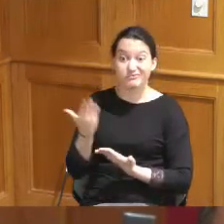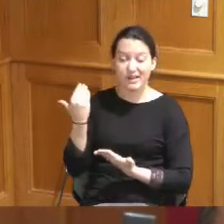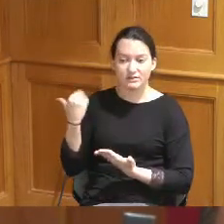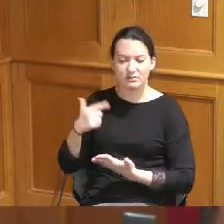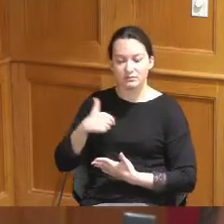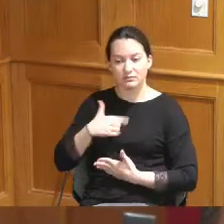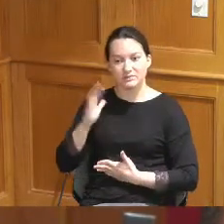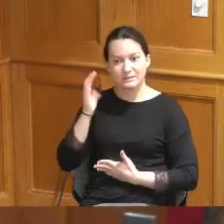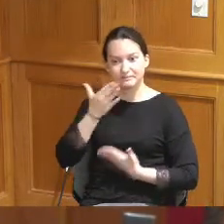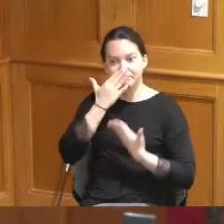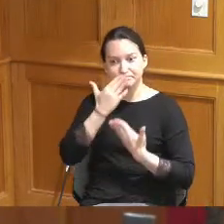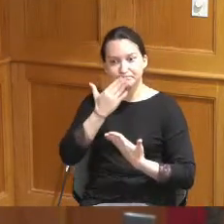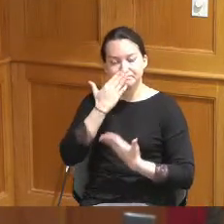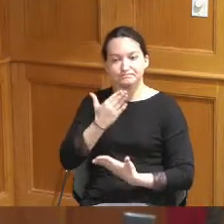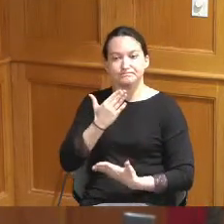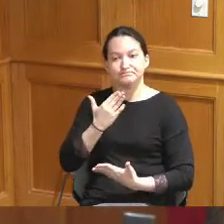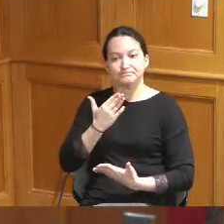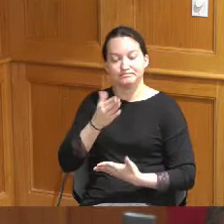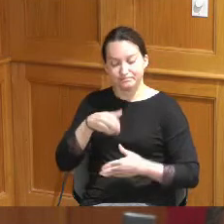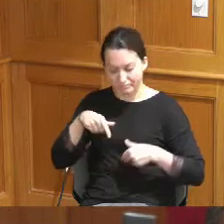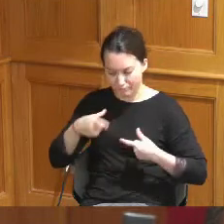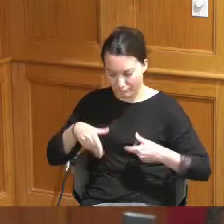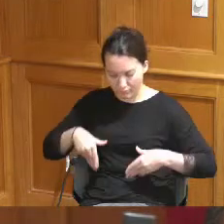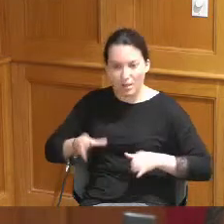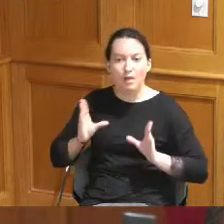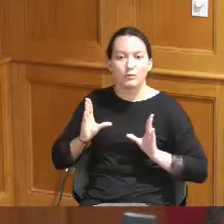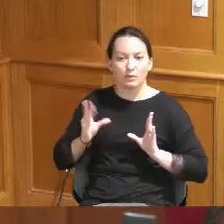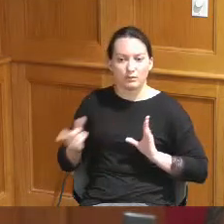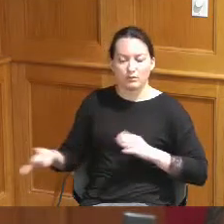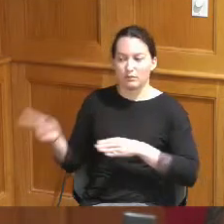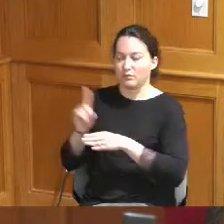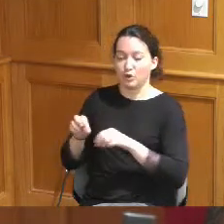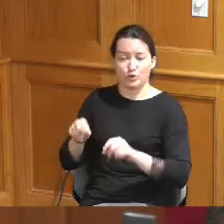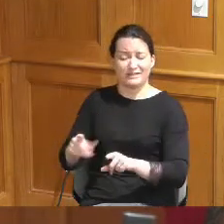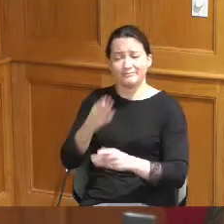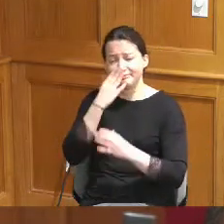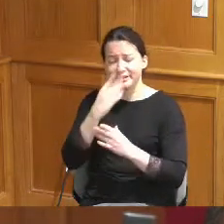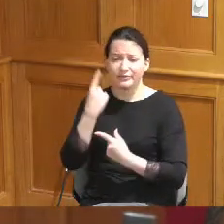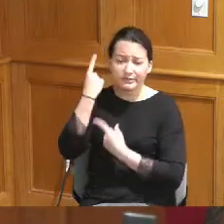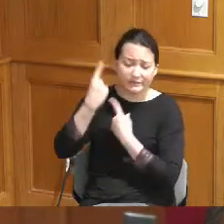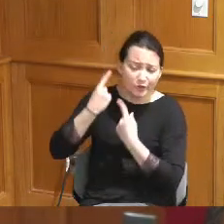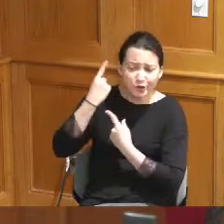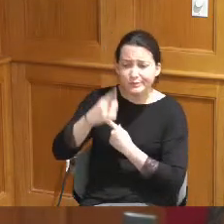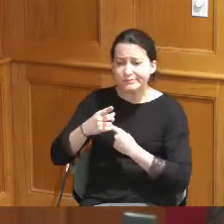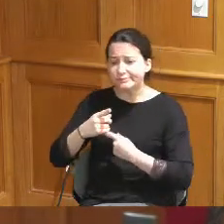very grateful to have been given this opportunity appreciate the consideration I love the ability